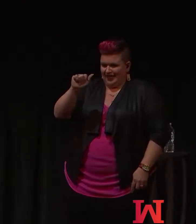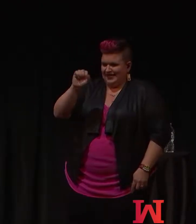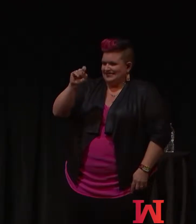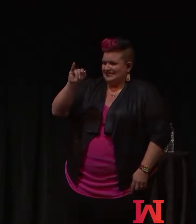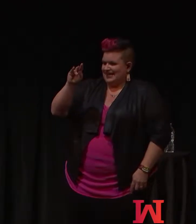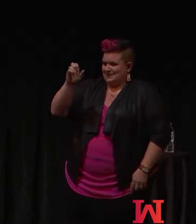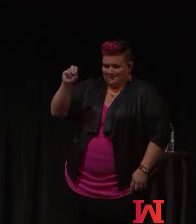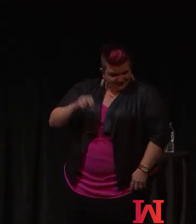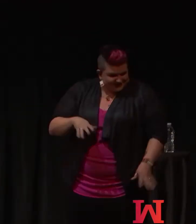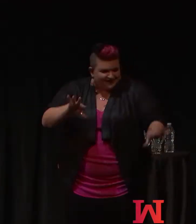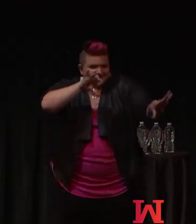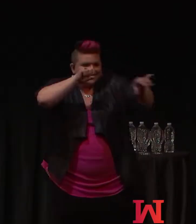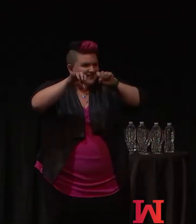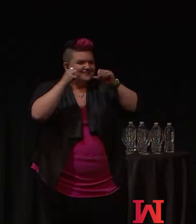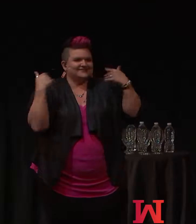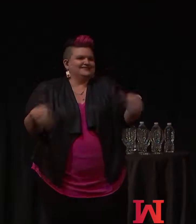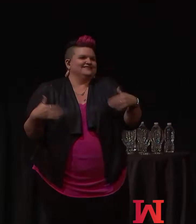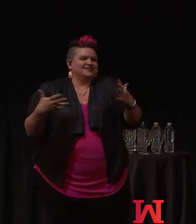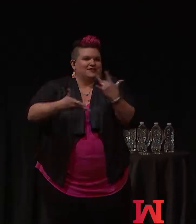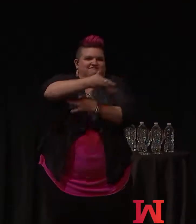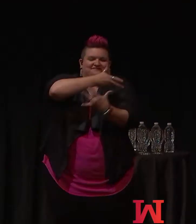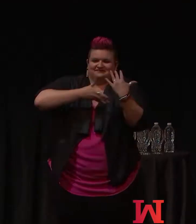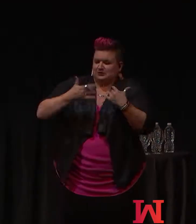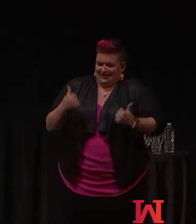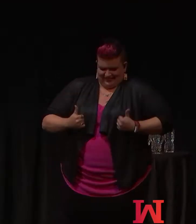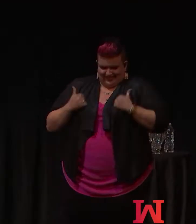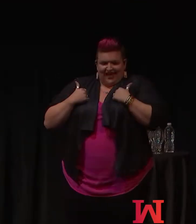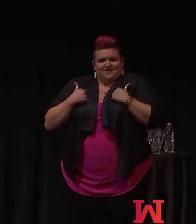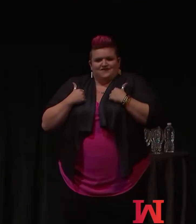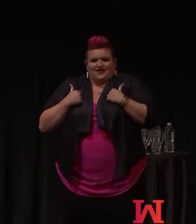to be alive and activated